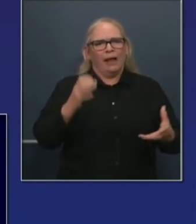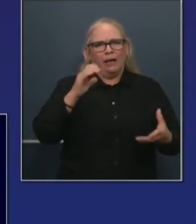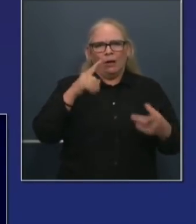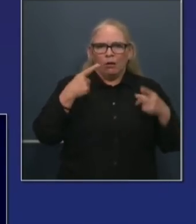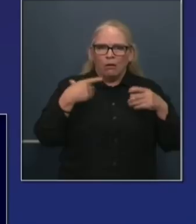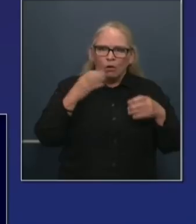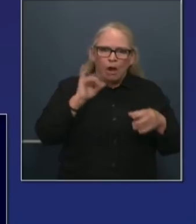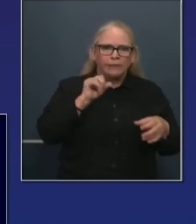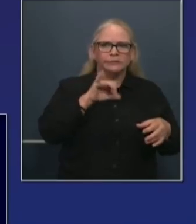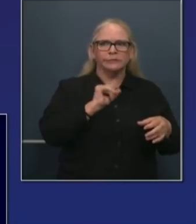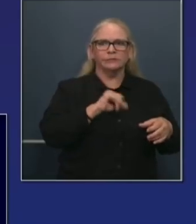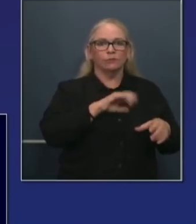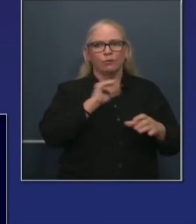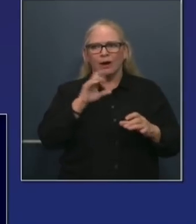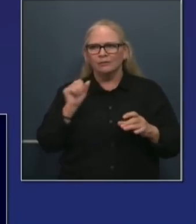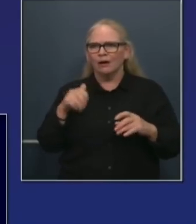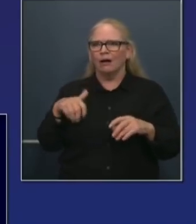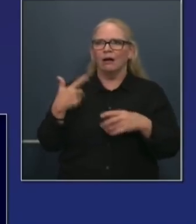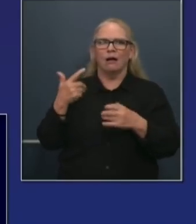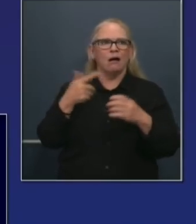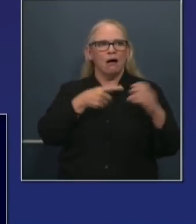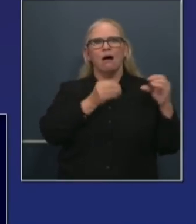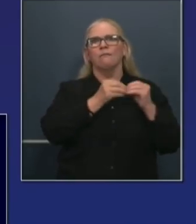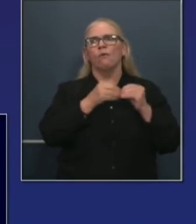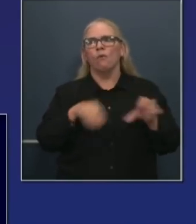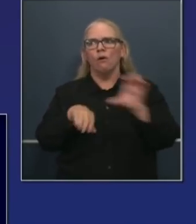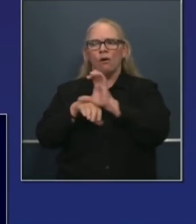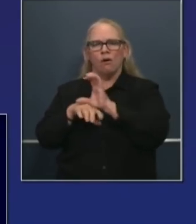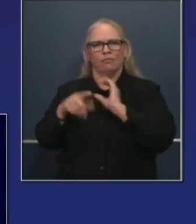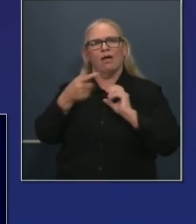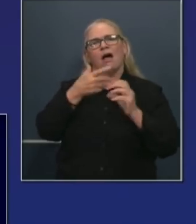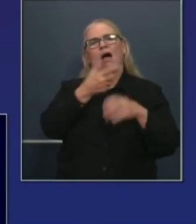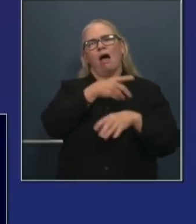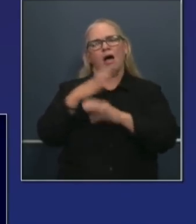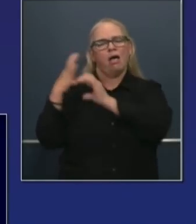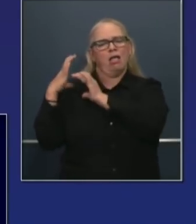WITH THE CRISIS OF THE DAY AND PNL STATEMENT AND TAXES AND FEES THIS AND THAT AND